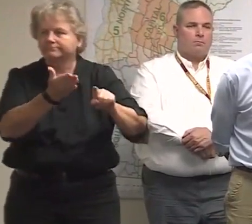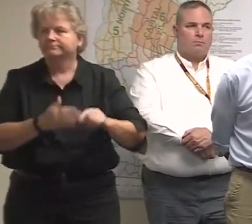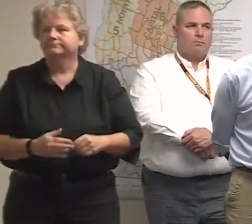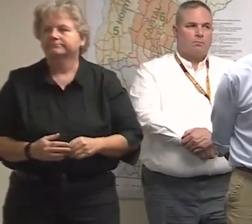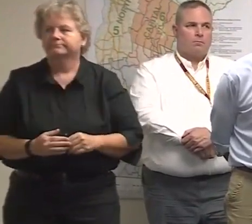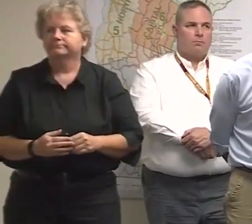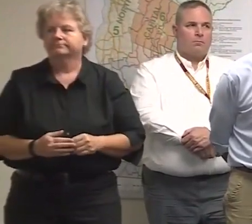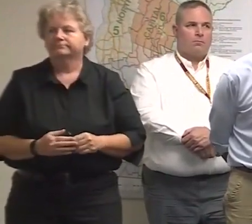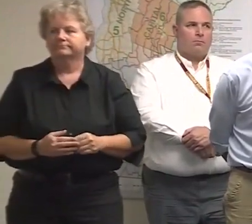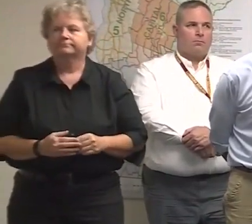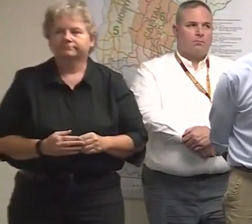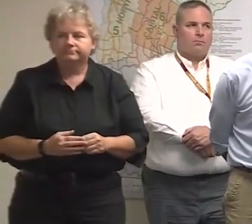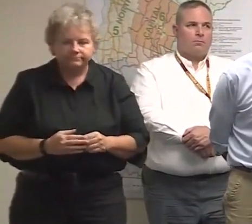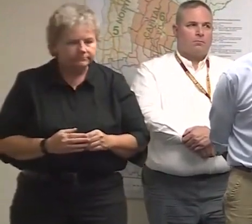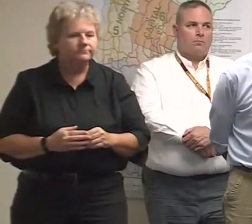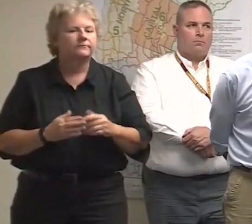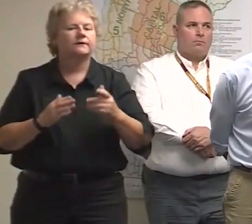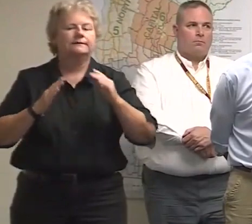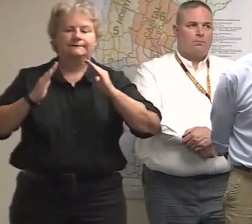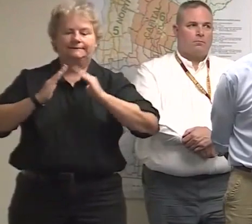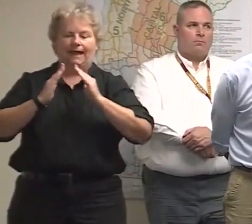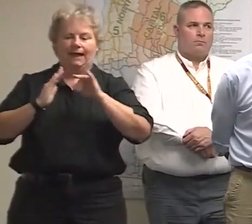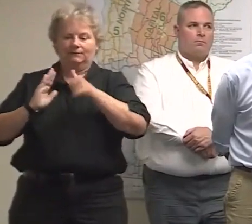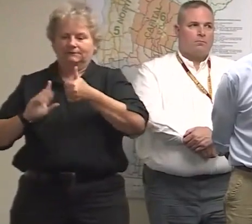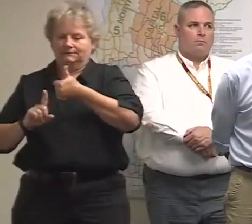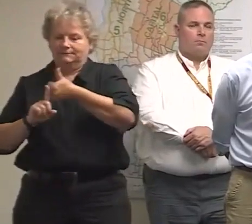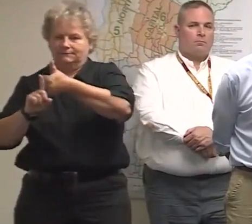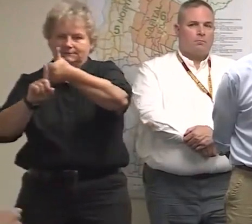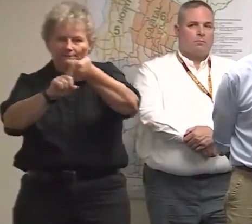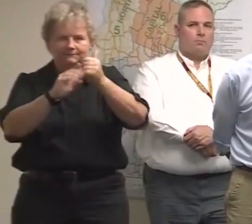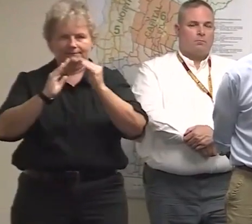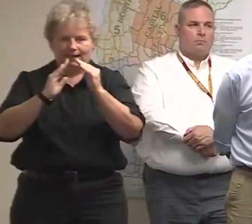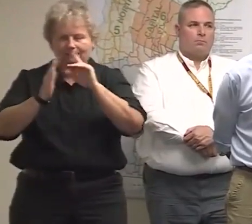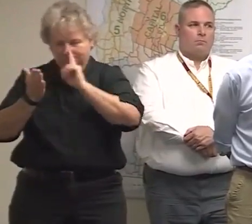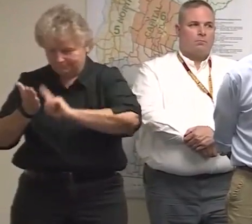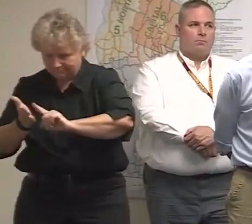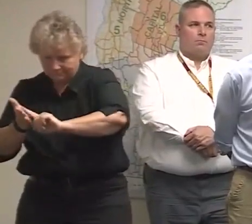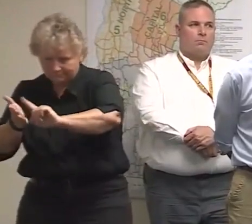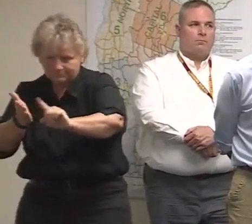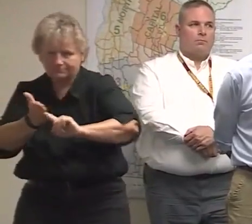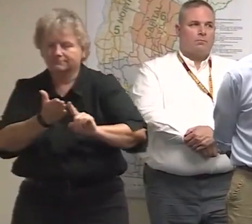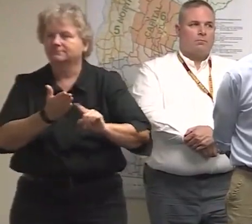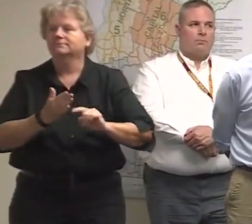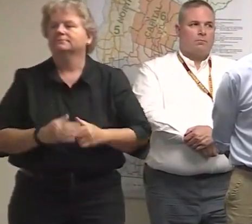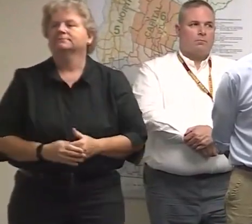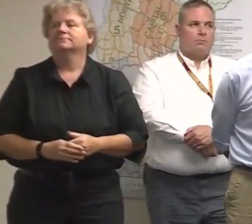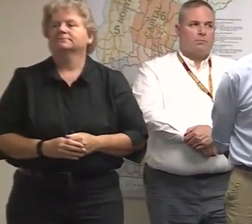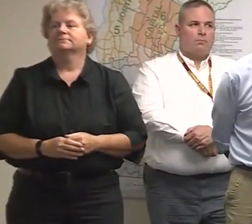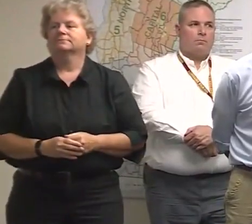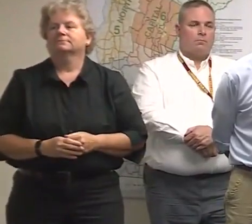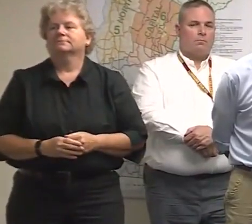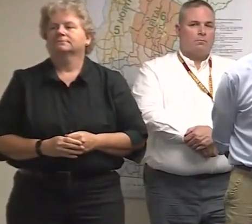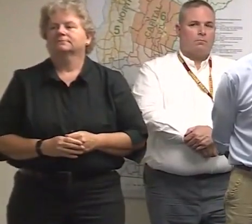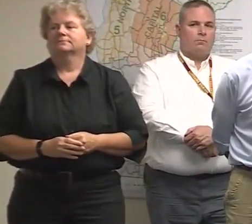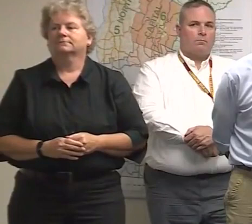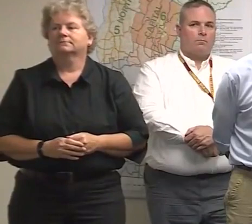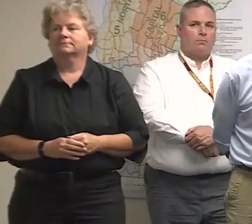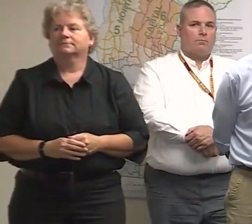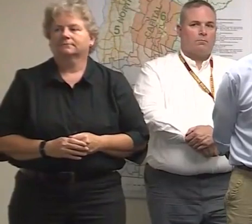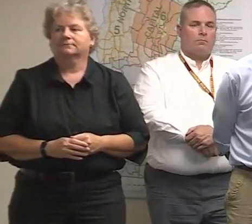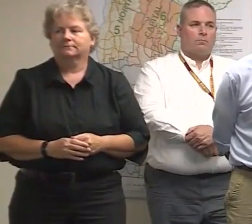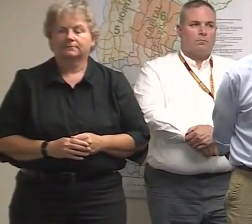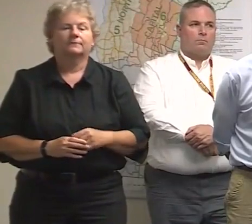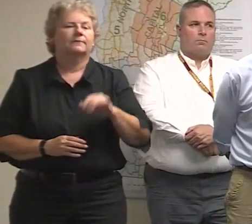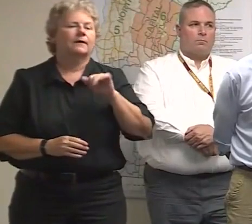SO WE USE OUR LOCAL REGIONAL PLANNING COMMISSION’S WILL REACH OUT TO THE TOWNS FOR INFORMATION, WILL GENERATE DATA SETS FROM TWO ON ONE INDIVIDUAL.